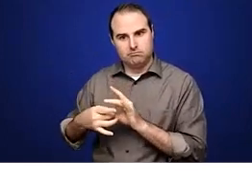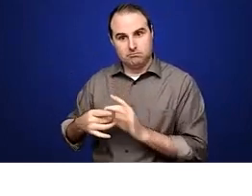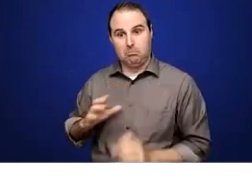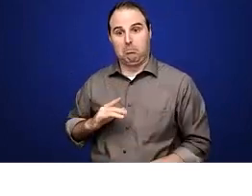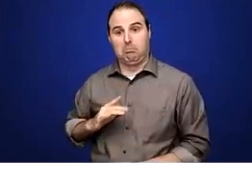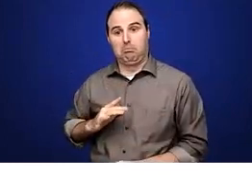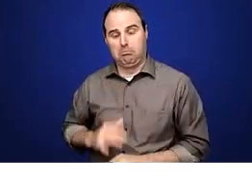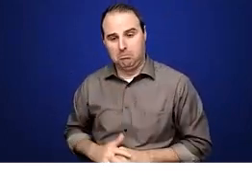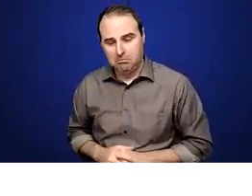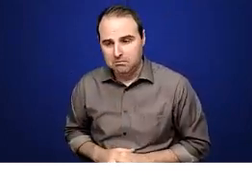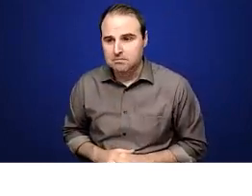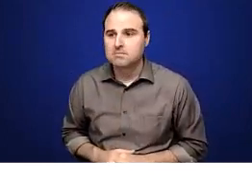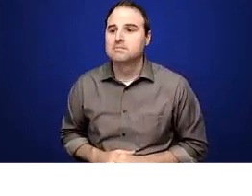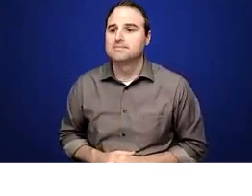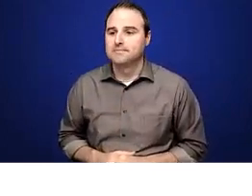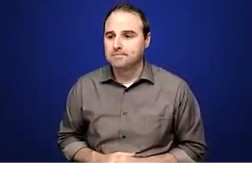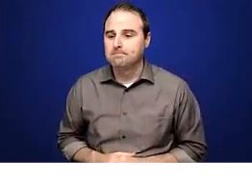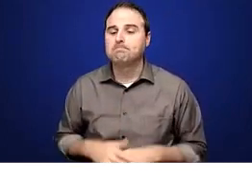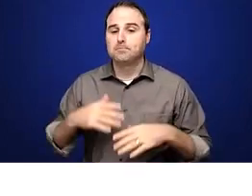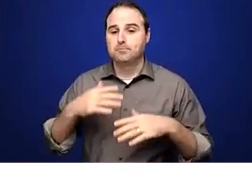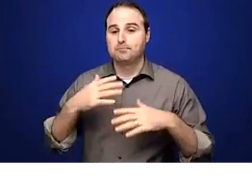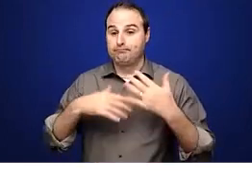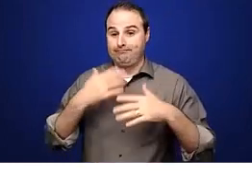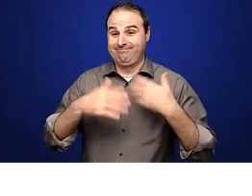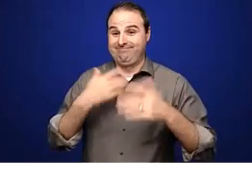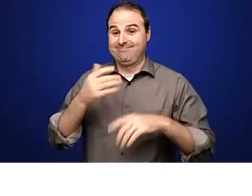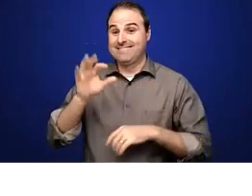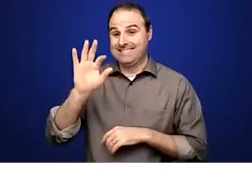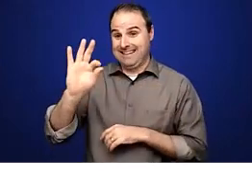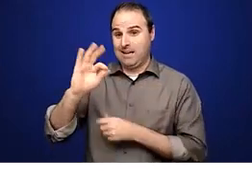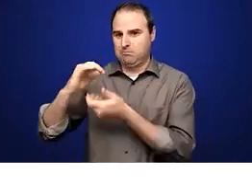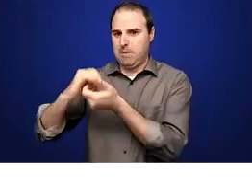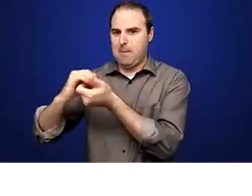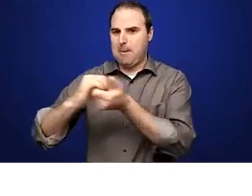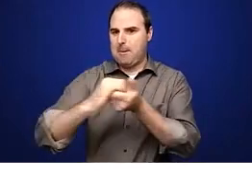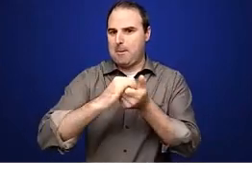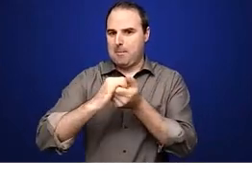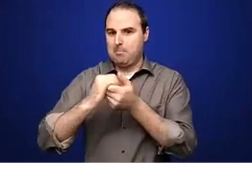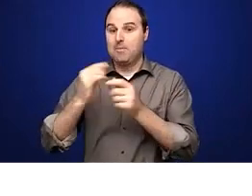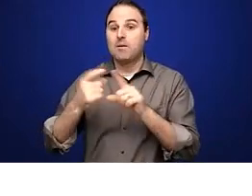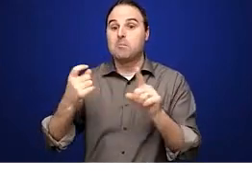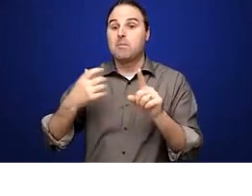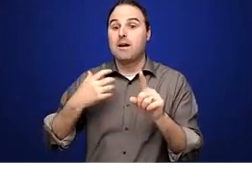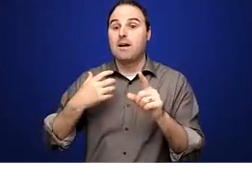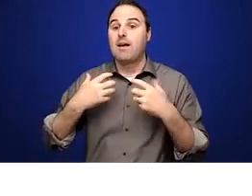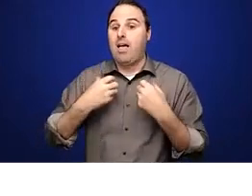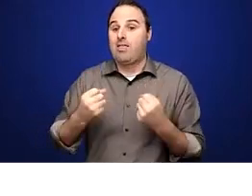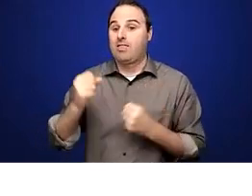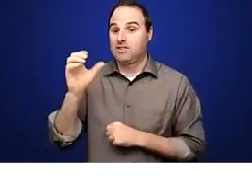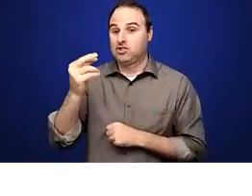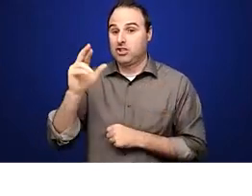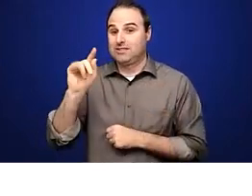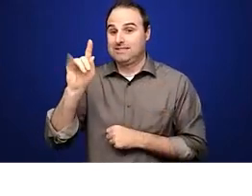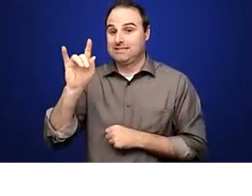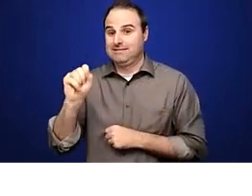So eventually, we ended up with nine partners from health charities and workplace-focused organizations.